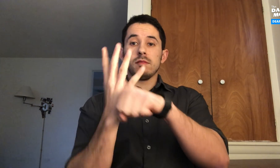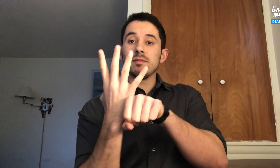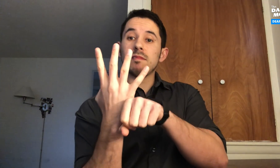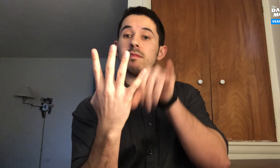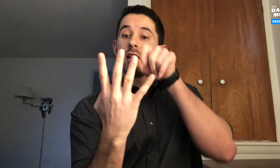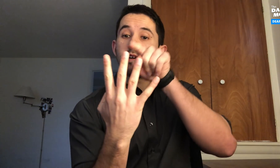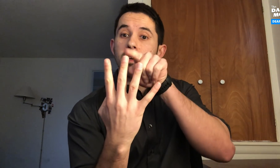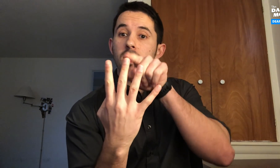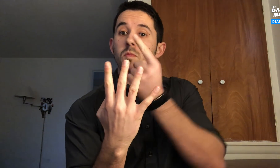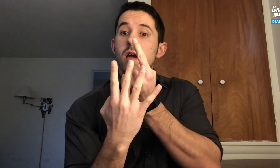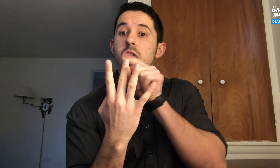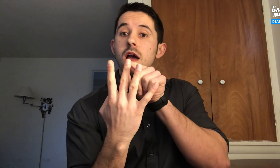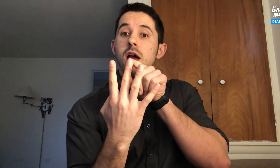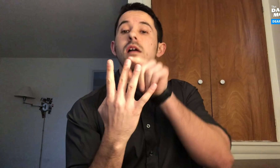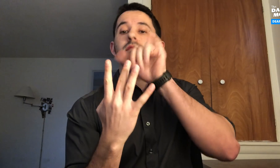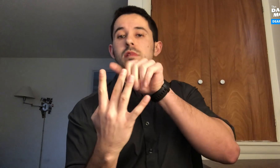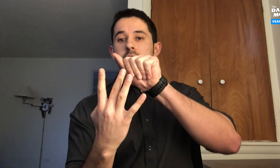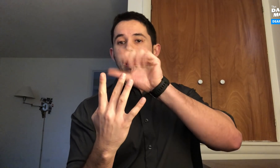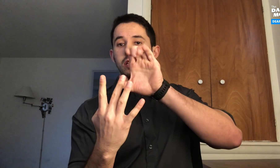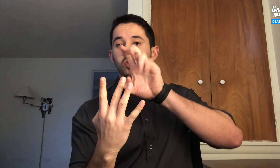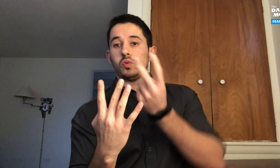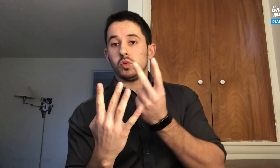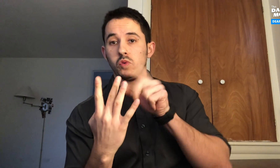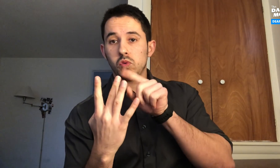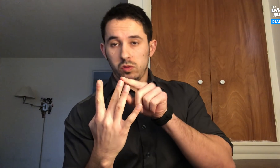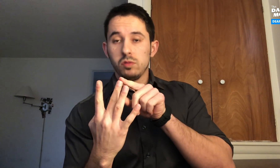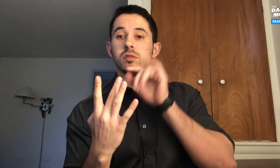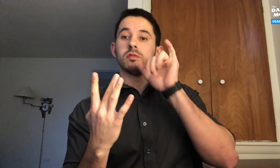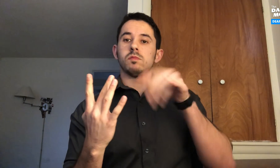One of them is ACE2.